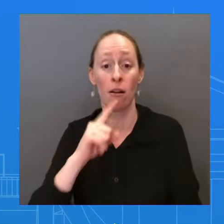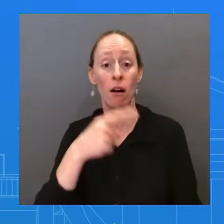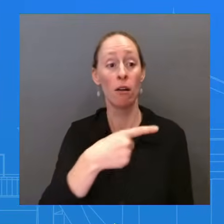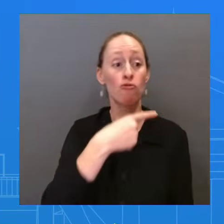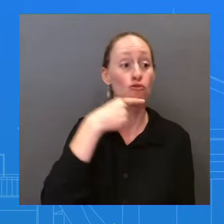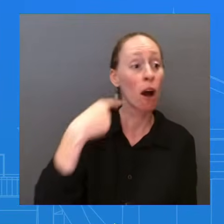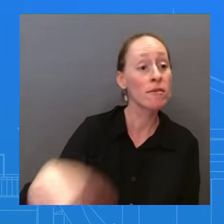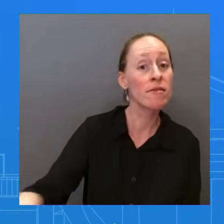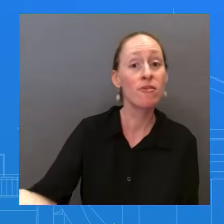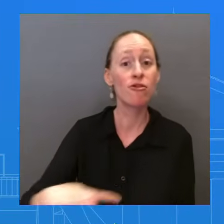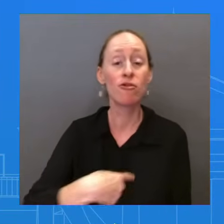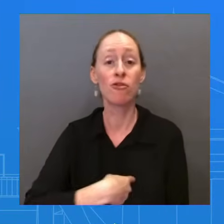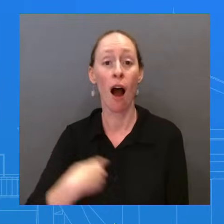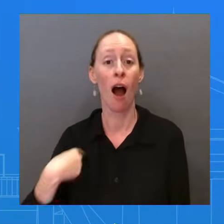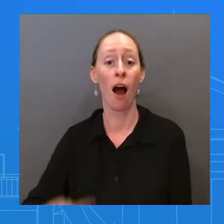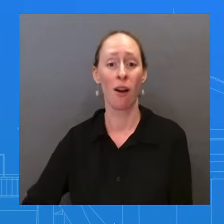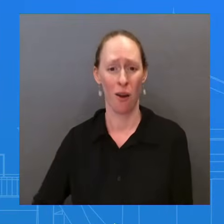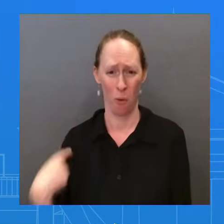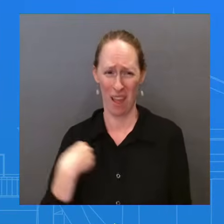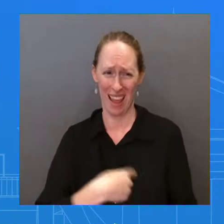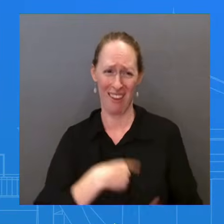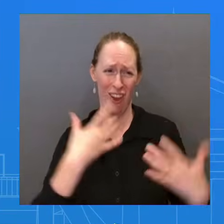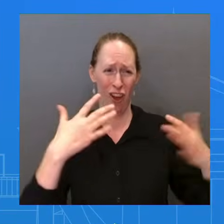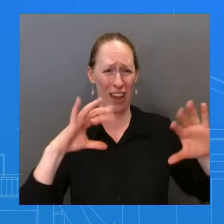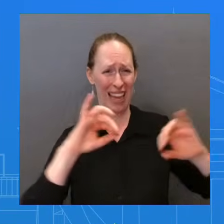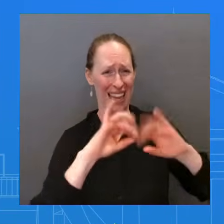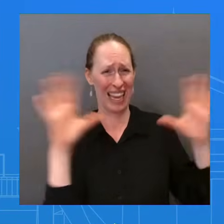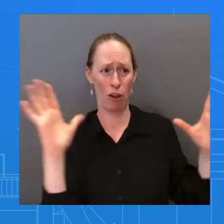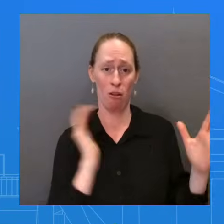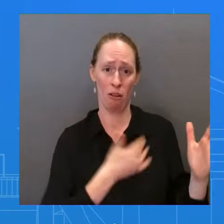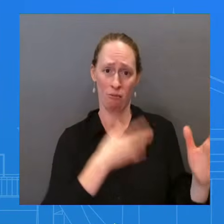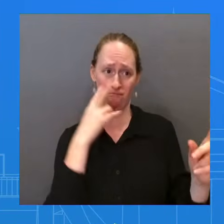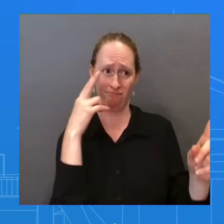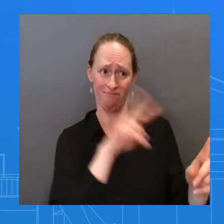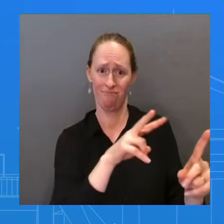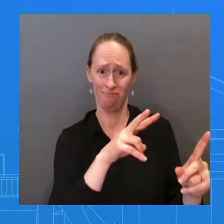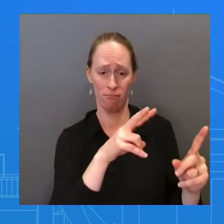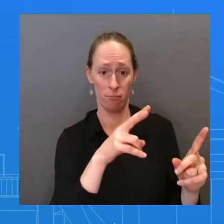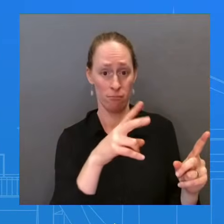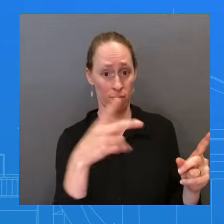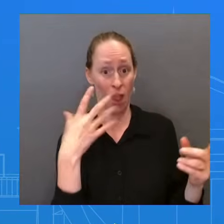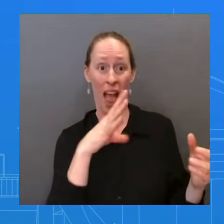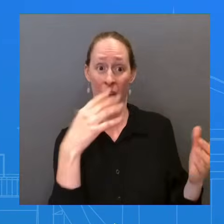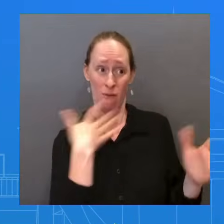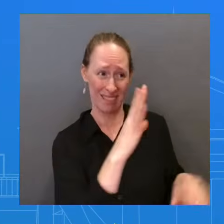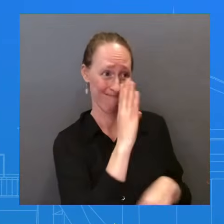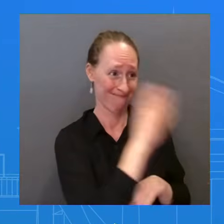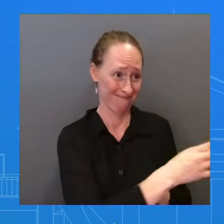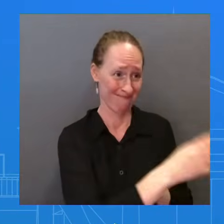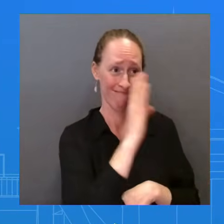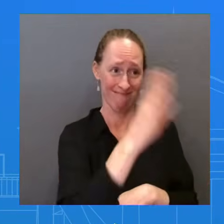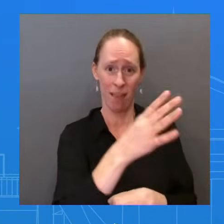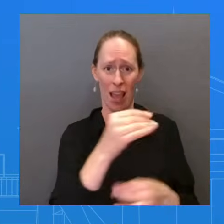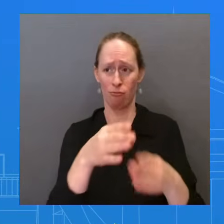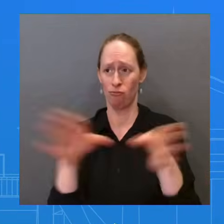and to those countries and those leaders about how we view these -- their behavior, their conduct on the world stage,